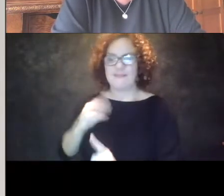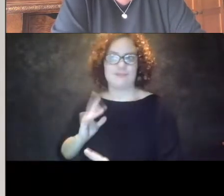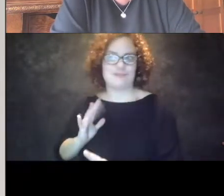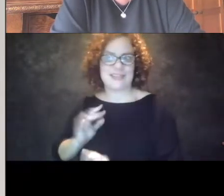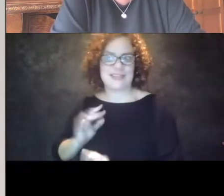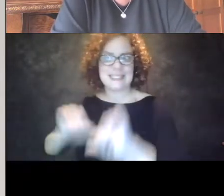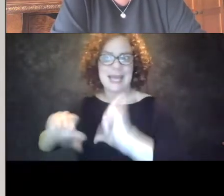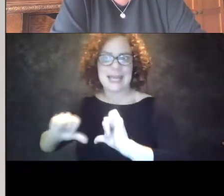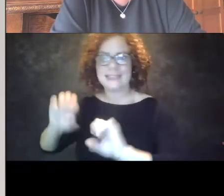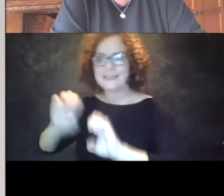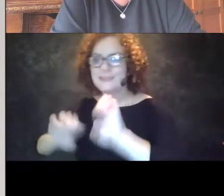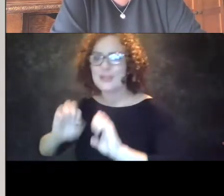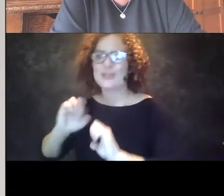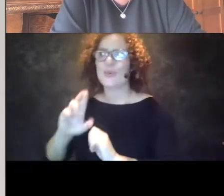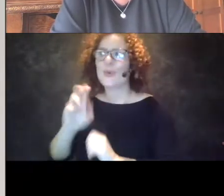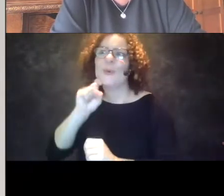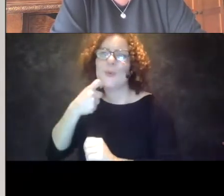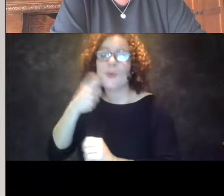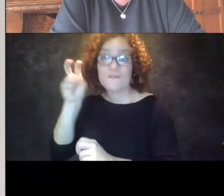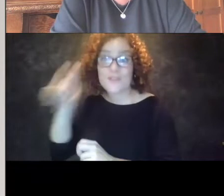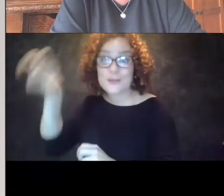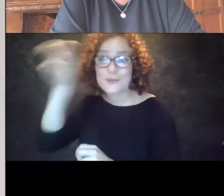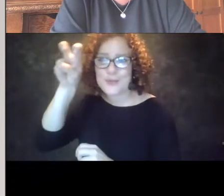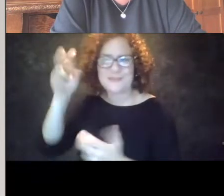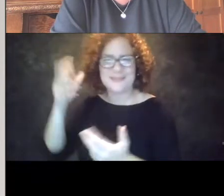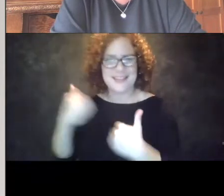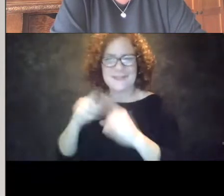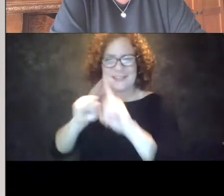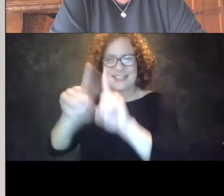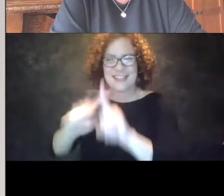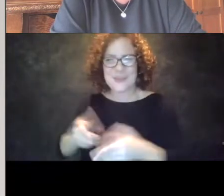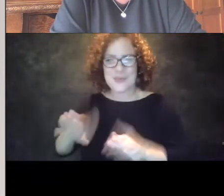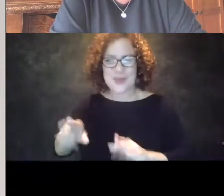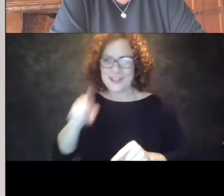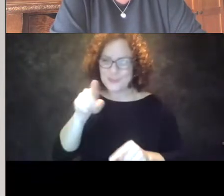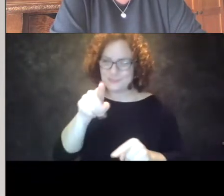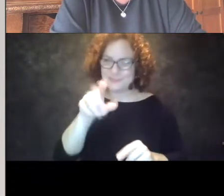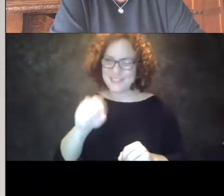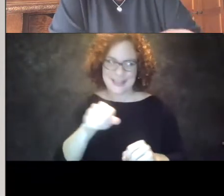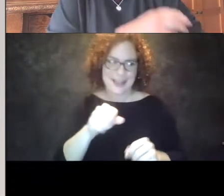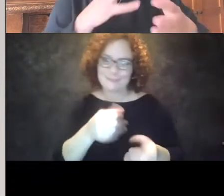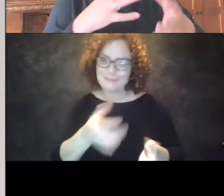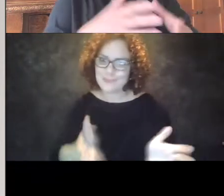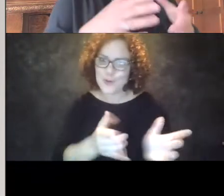you can kind of get connected with those classes. So because that's where you're going to have